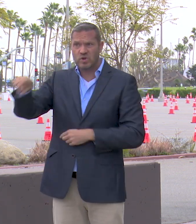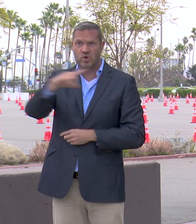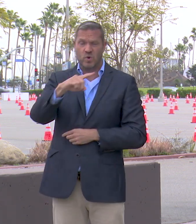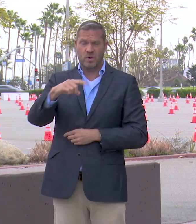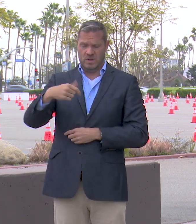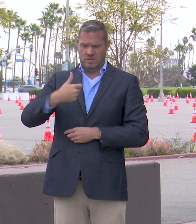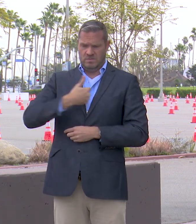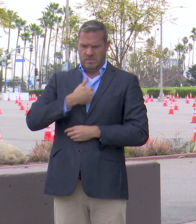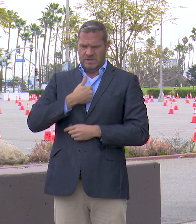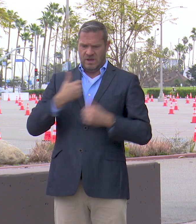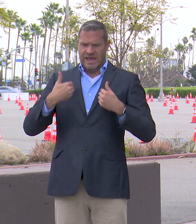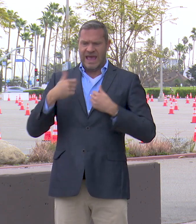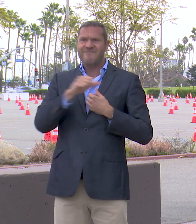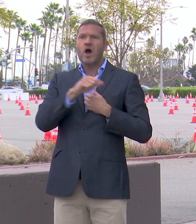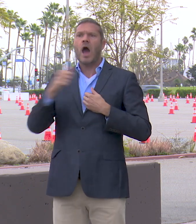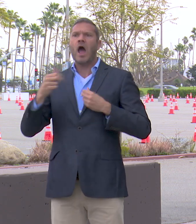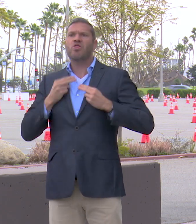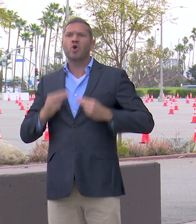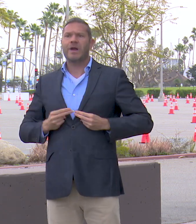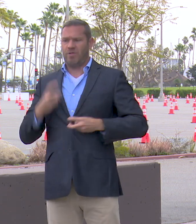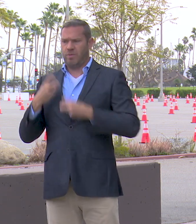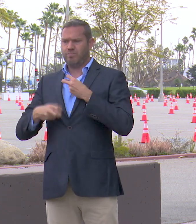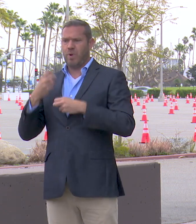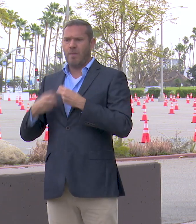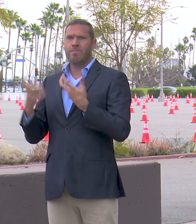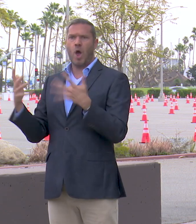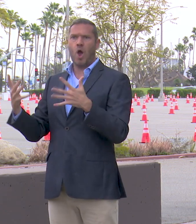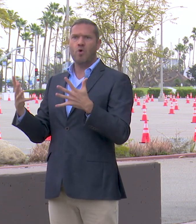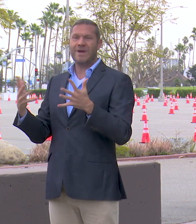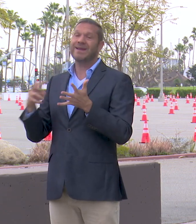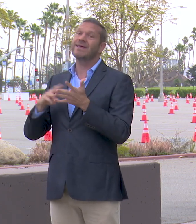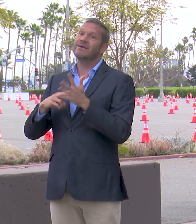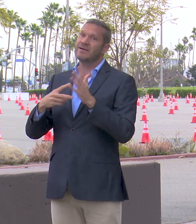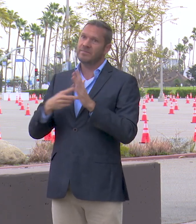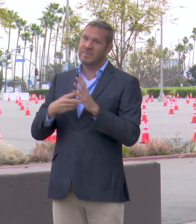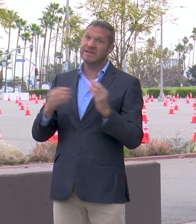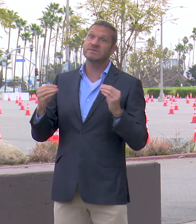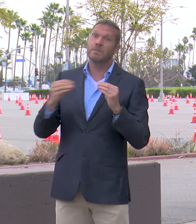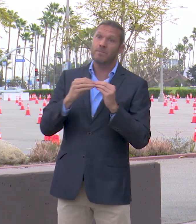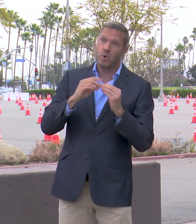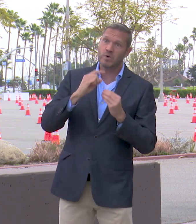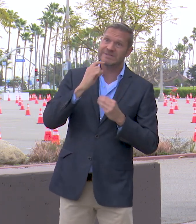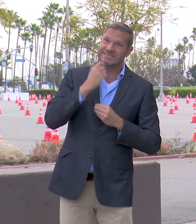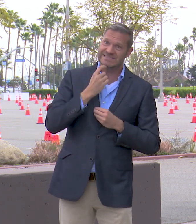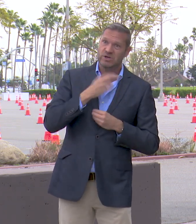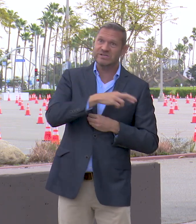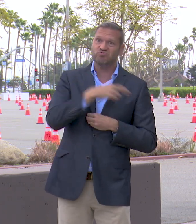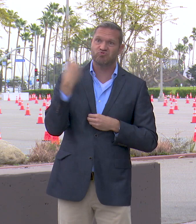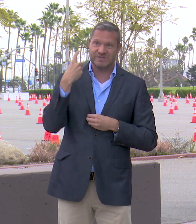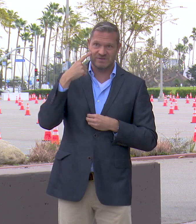greater risk for serious illness or dying from COVID and these underlying health conditions